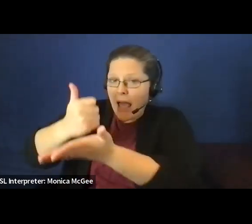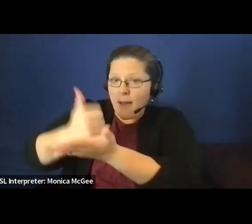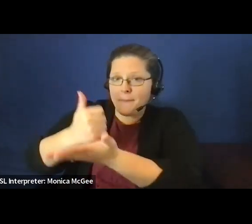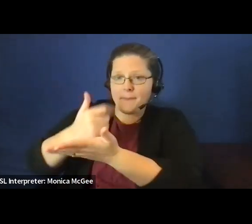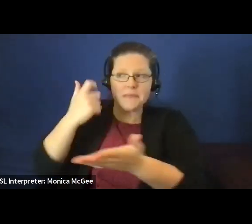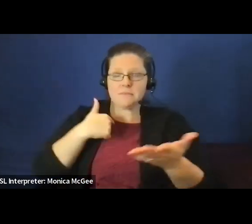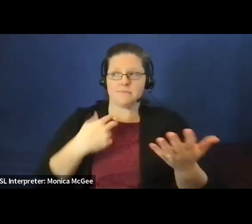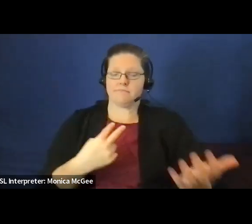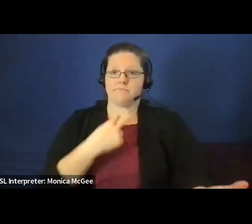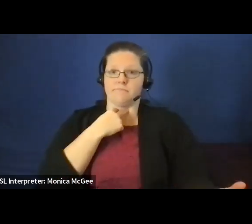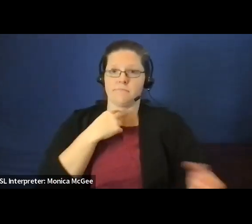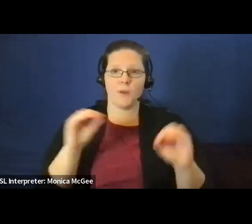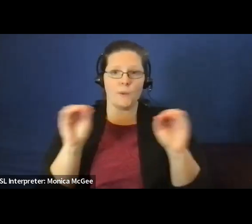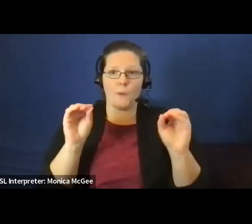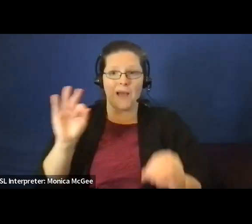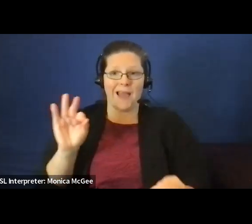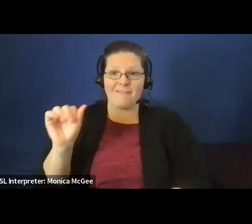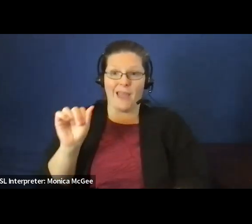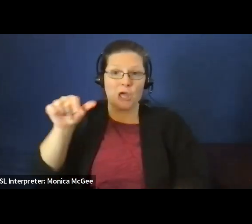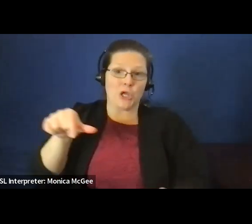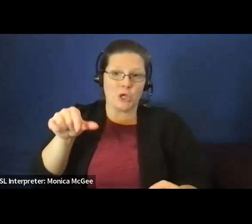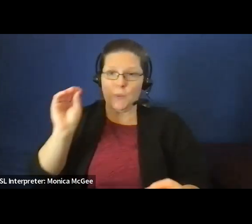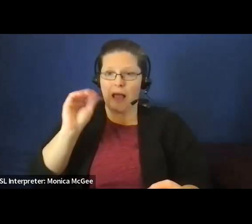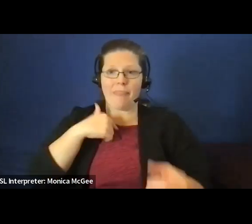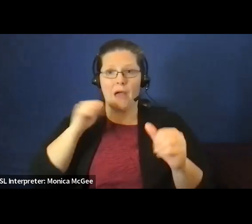immediately tapped into Marcy and